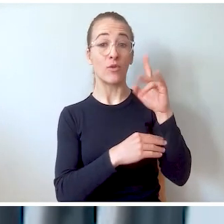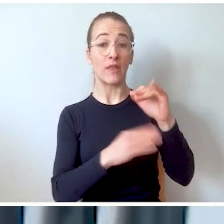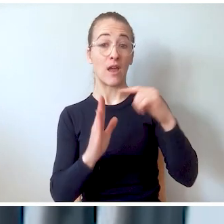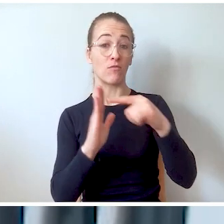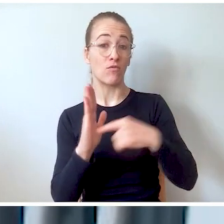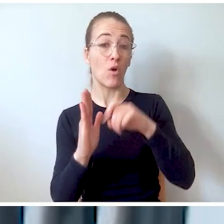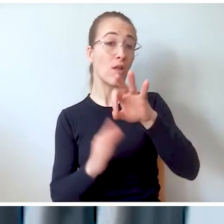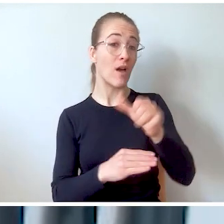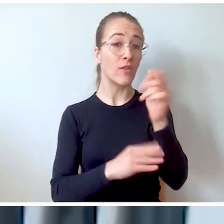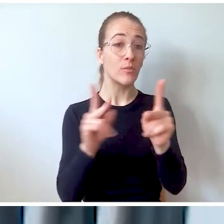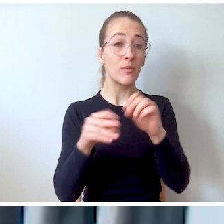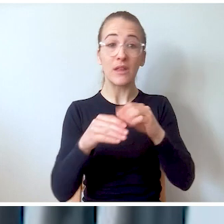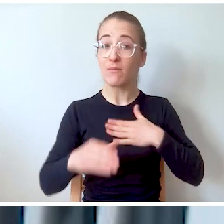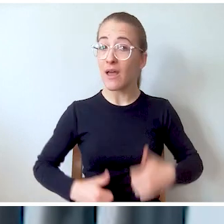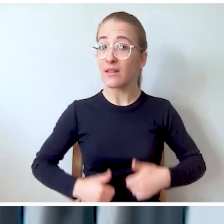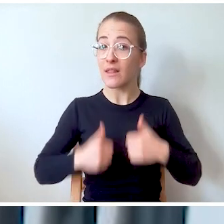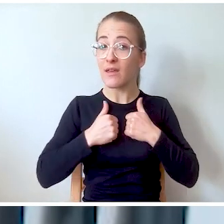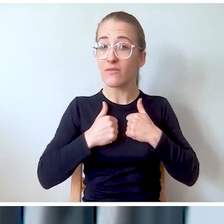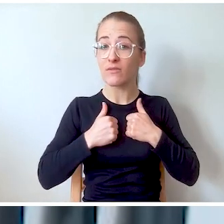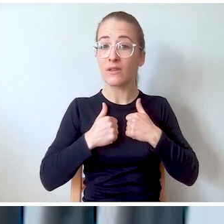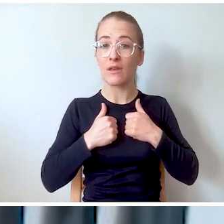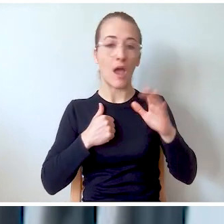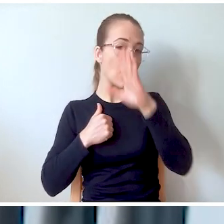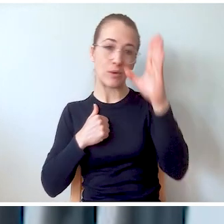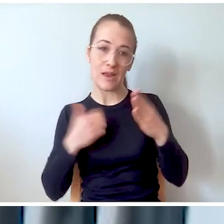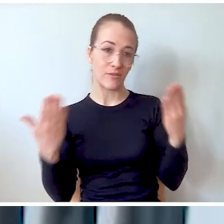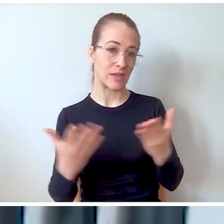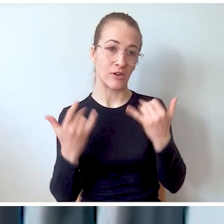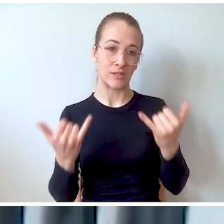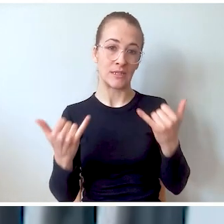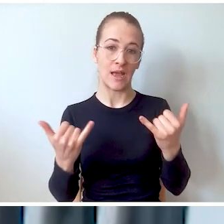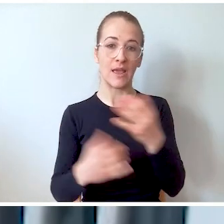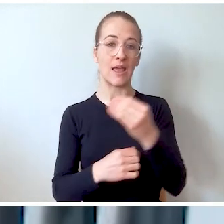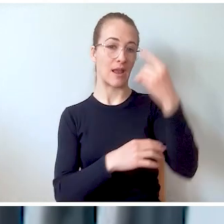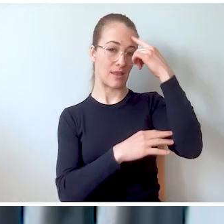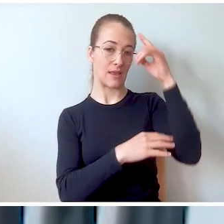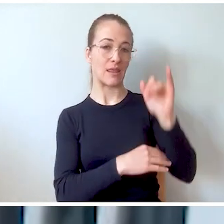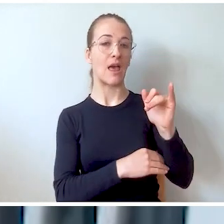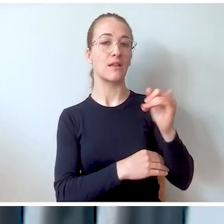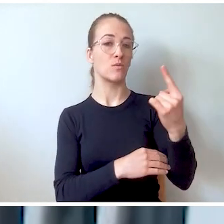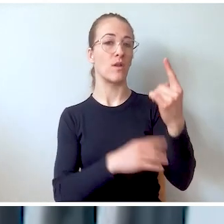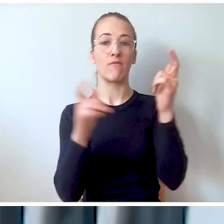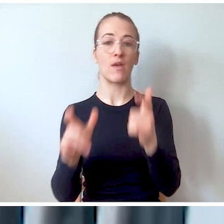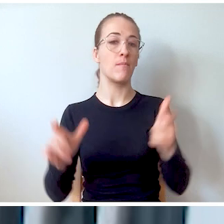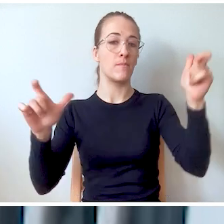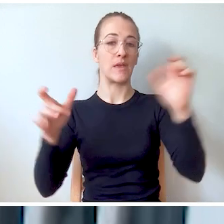of other people in my life, I would never be where I am today. And I think that was one of the biggest messages